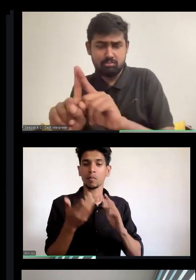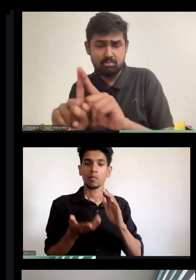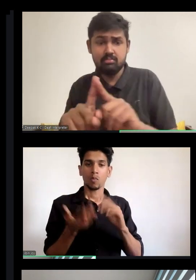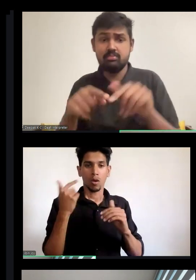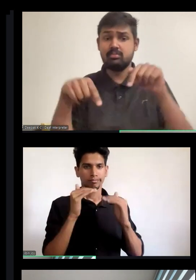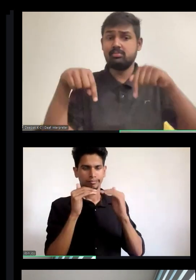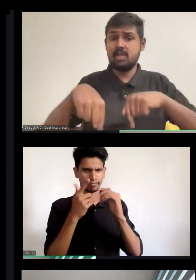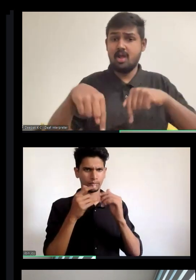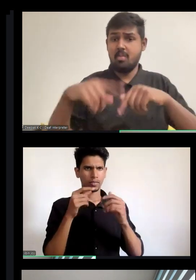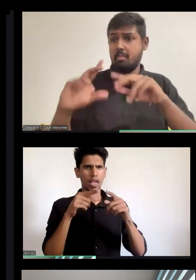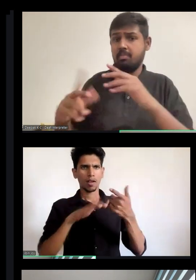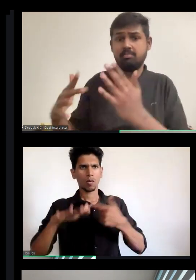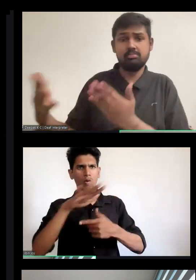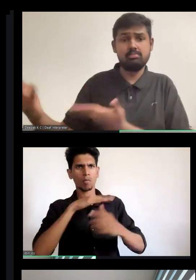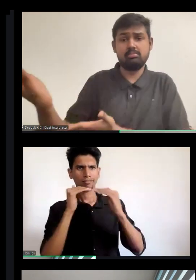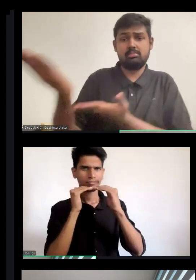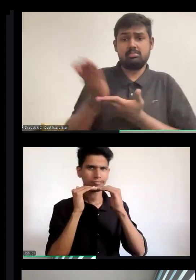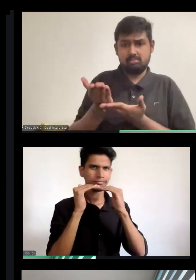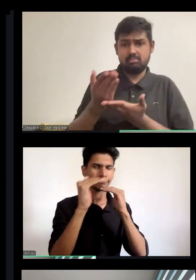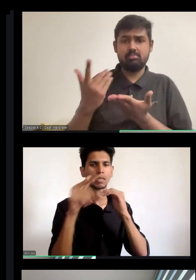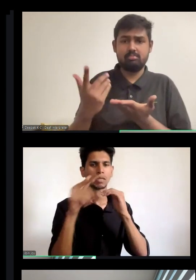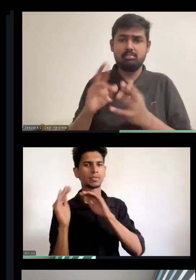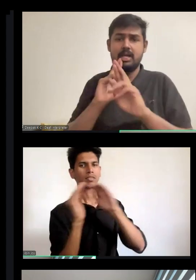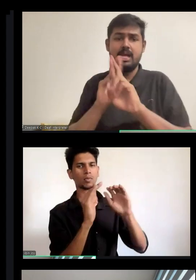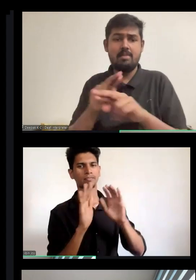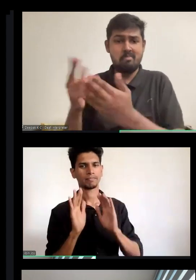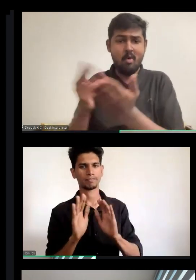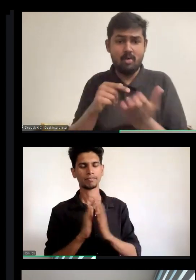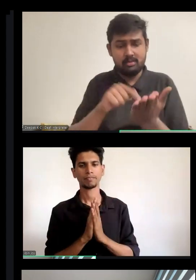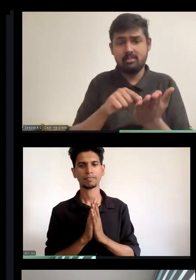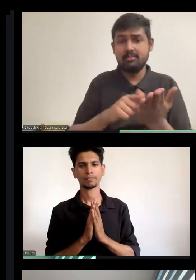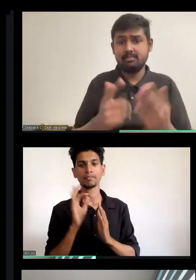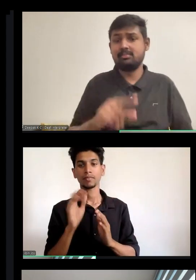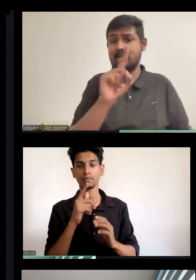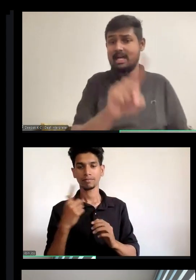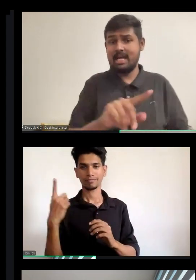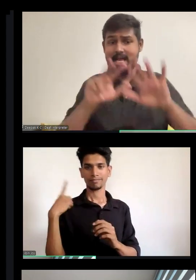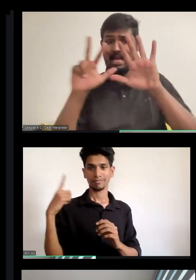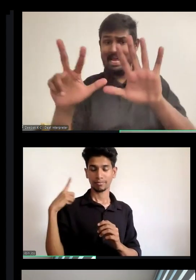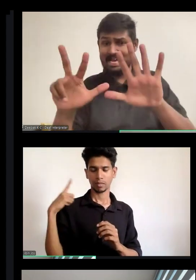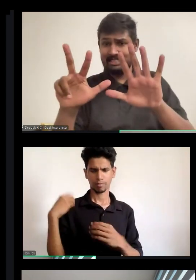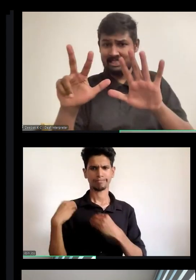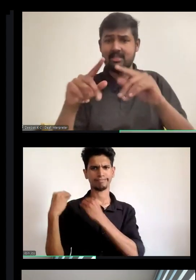When leadership understands these business benefits, then their mindset shifts from minimum